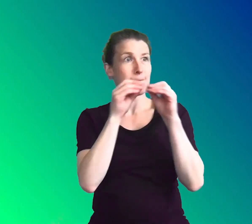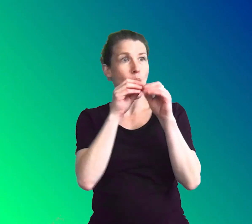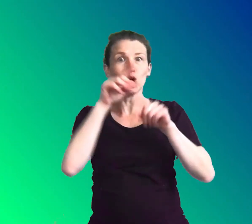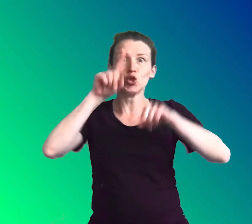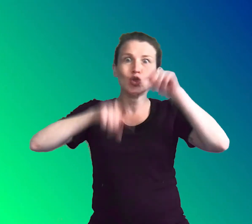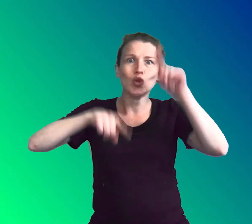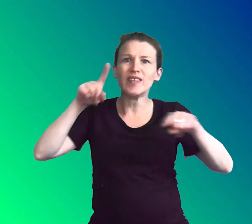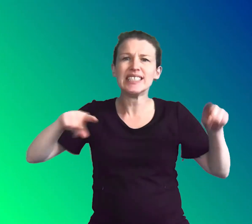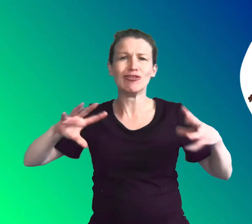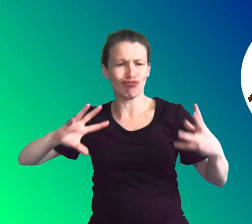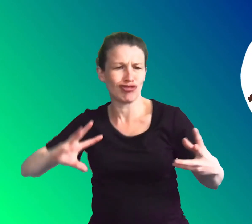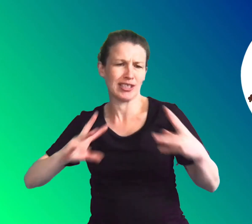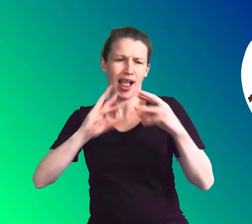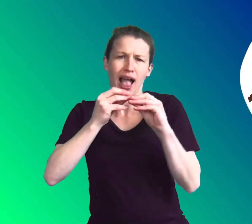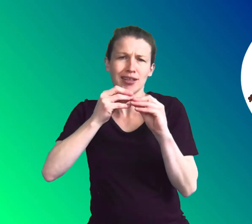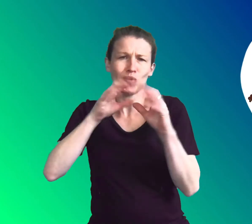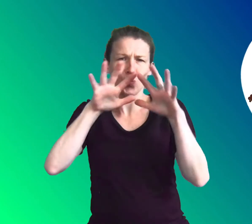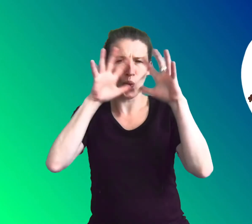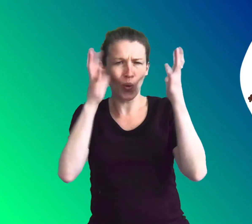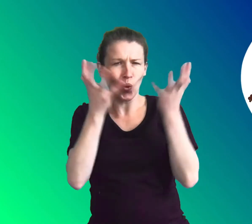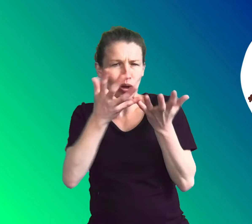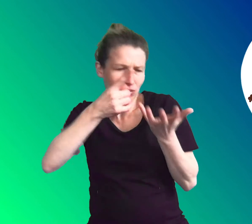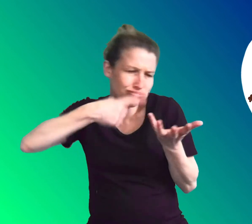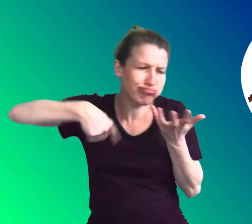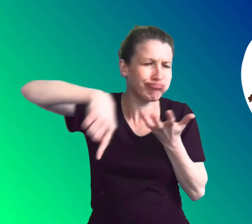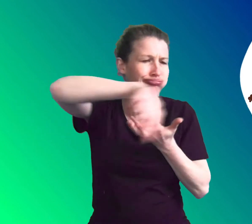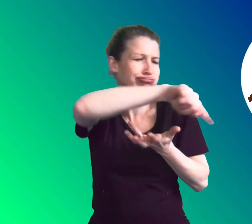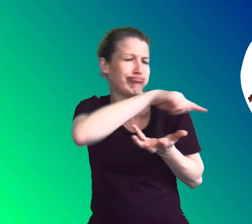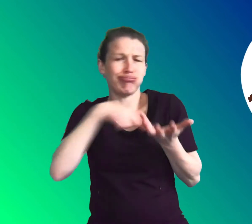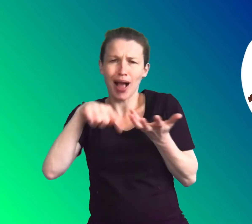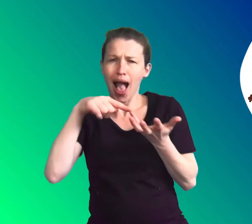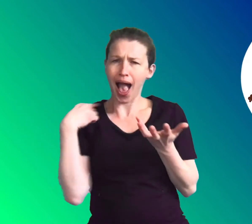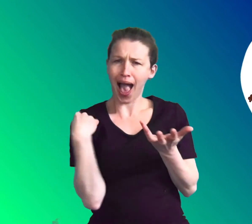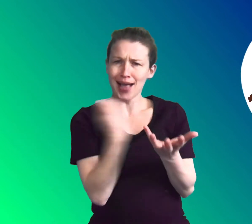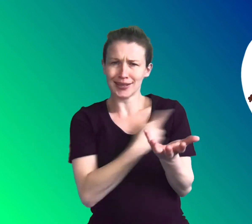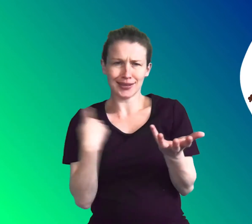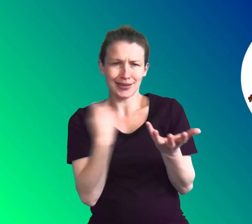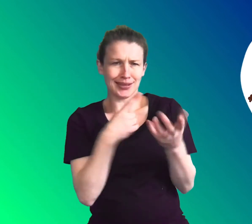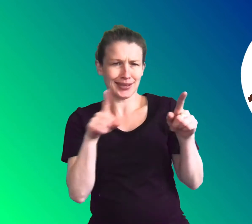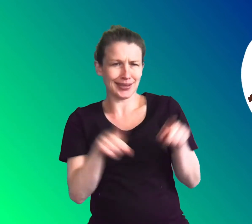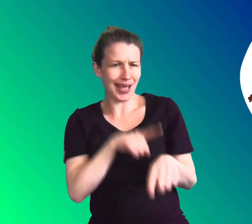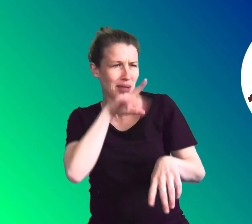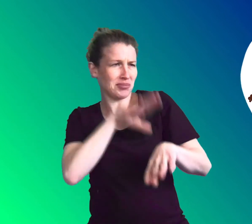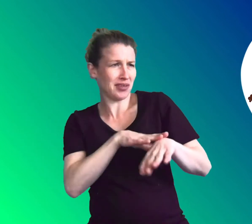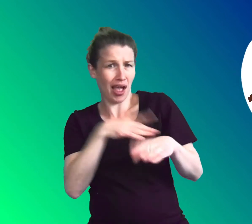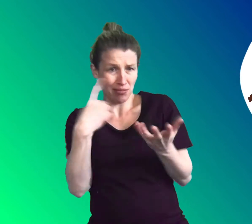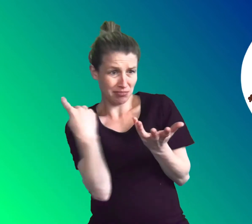Biodiversity creates the world around us and at the same time,